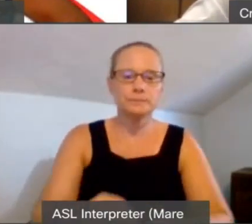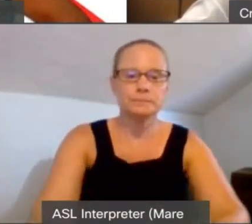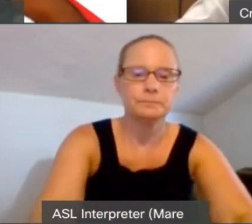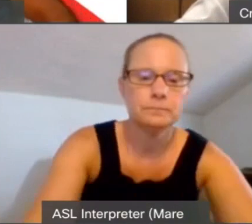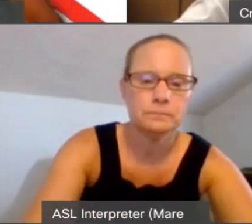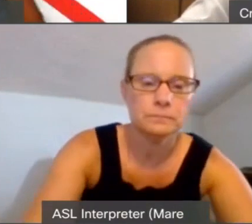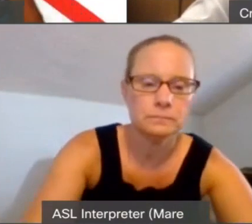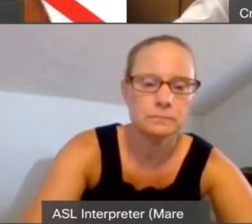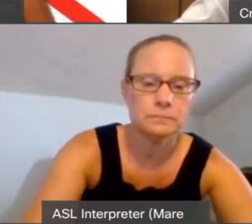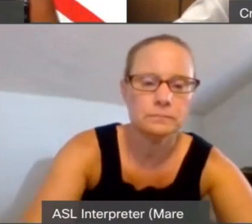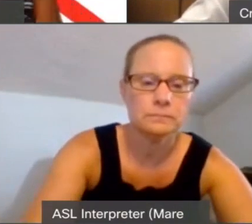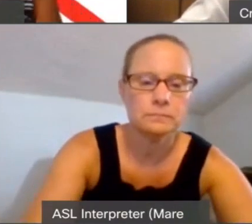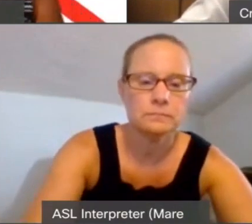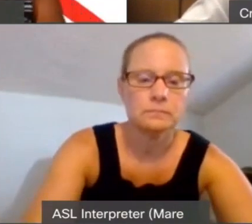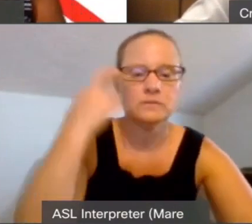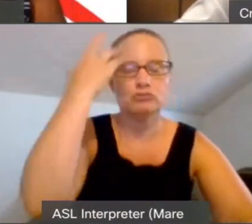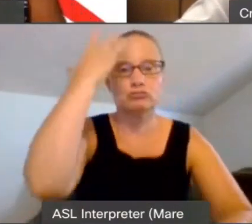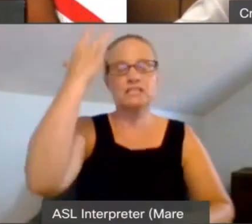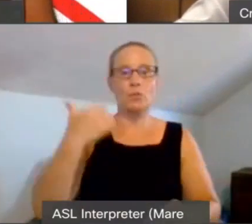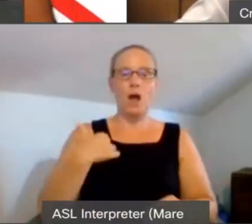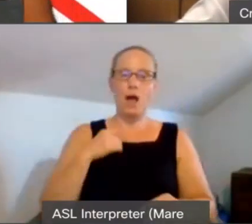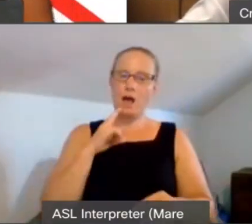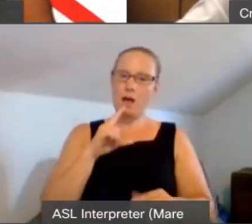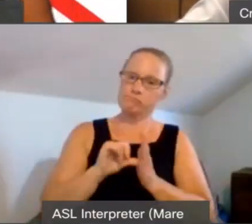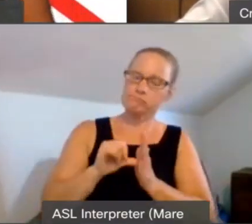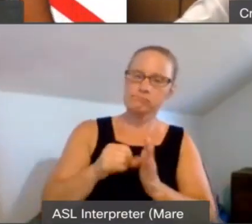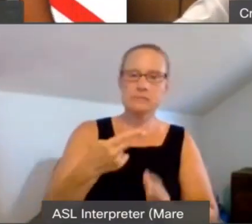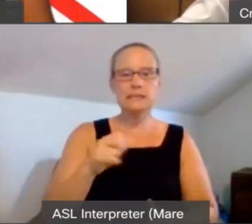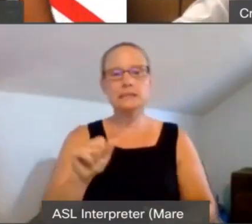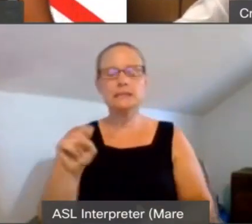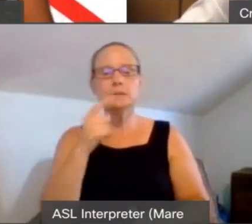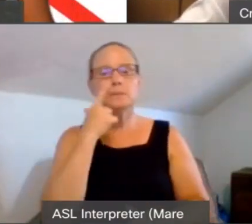[Amelia] Thank you. The reason I've put so much time and energy into HEAT is 'cause everybody talks about we need culturally